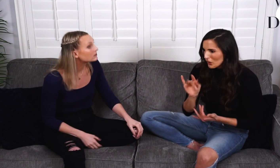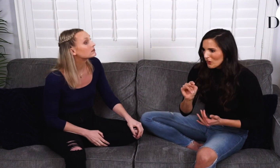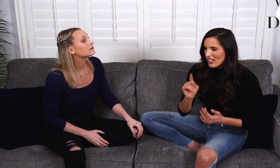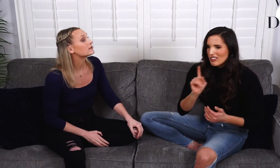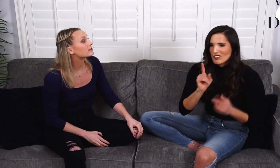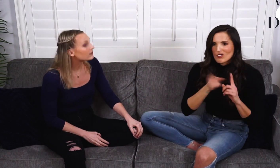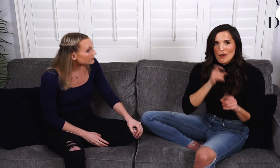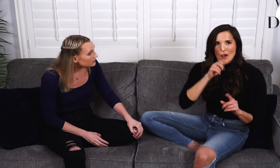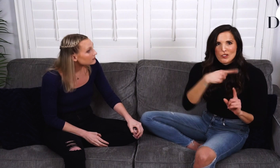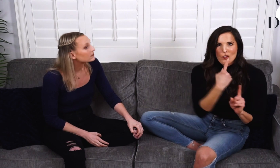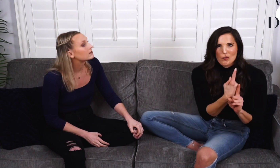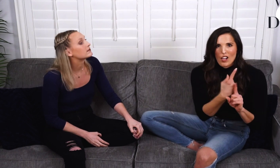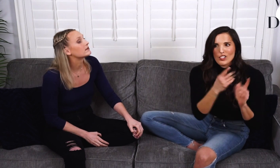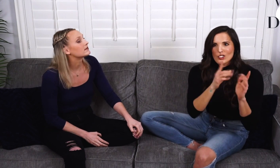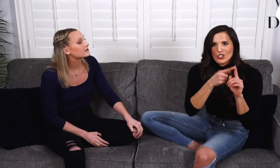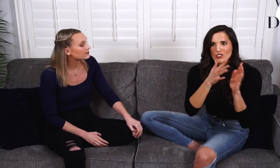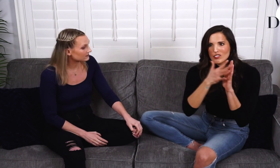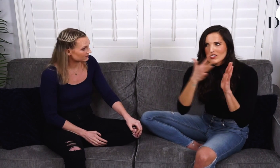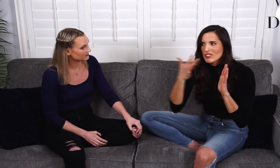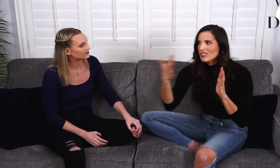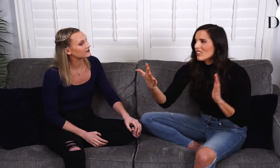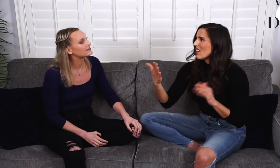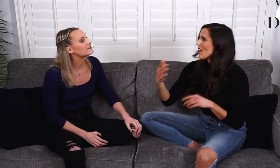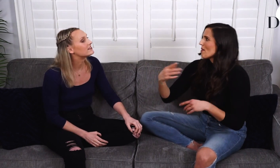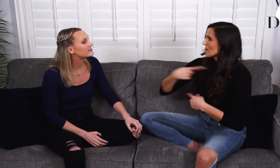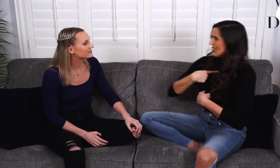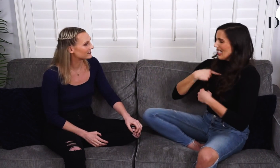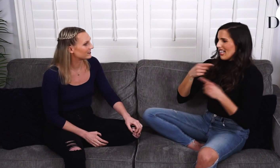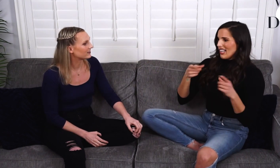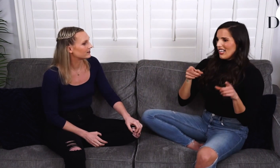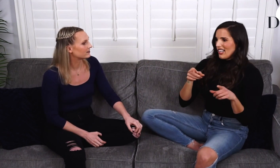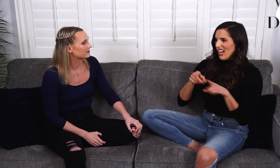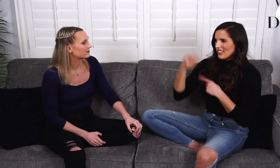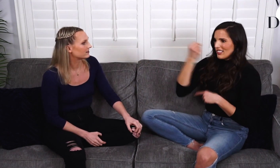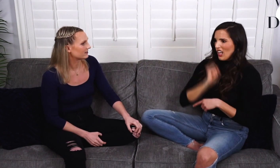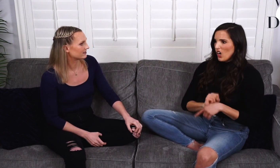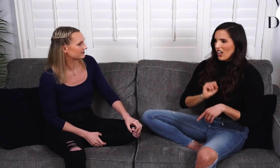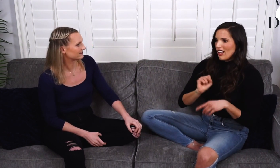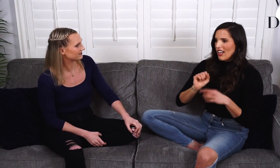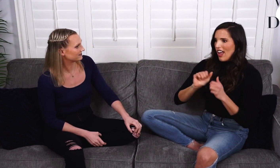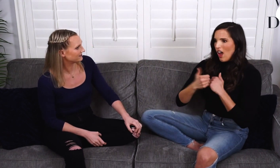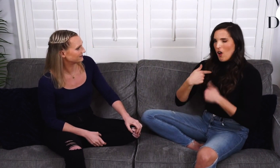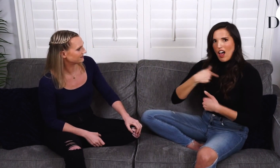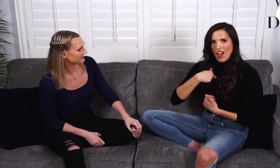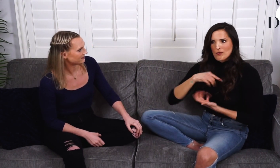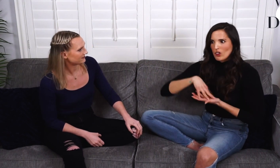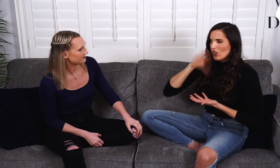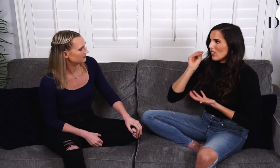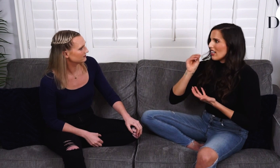throughout the entire podcast from episode 1 all the way till now and me, as Sarah, and how I'm